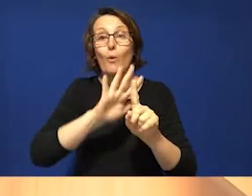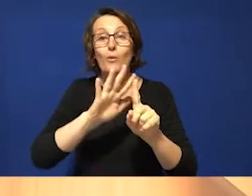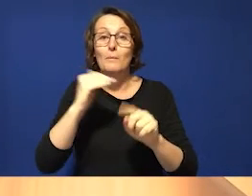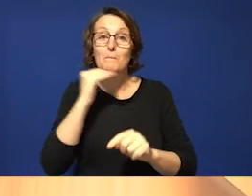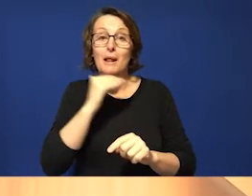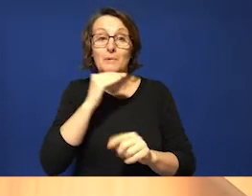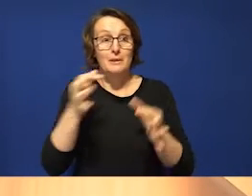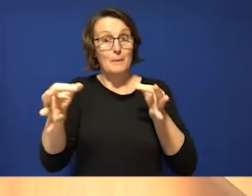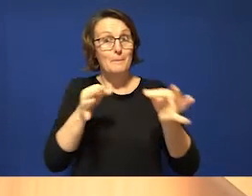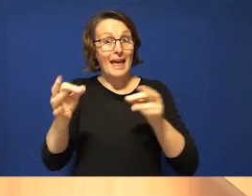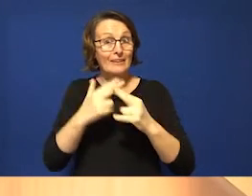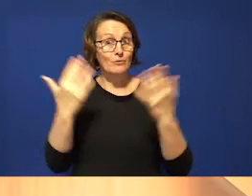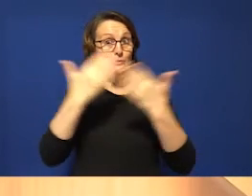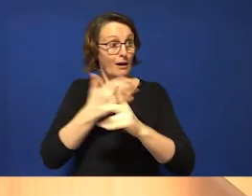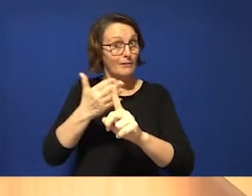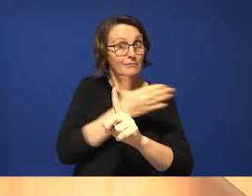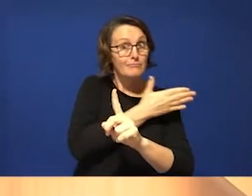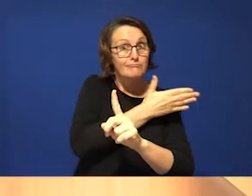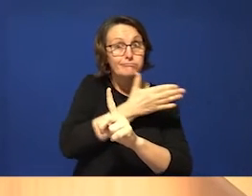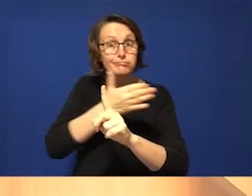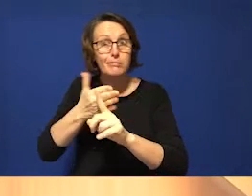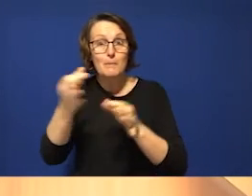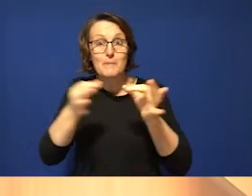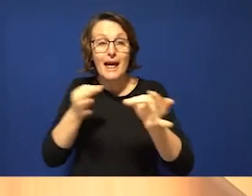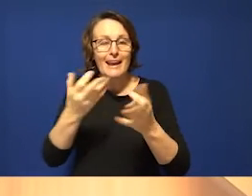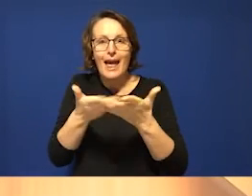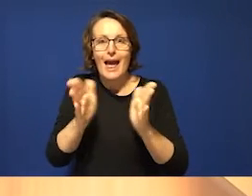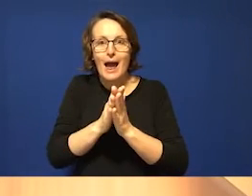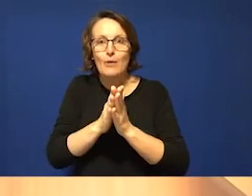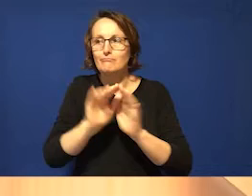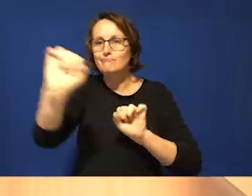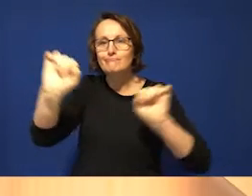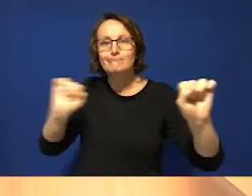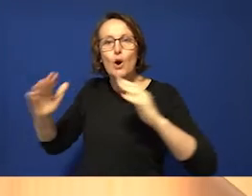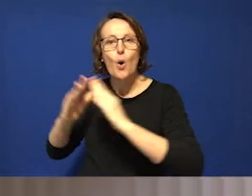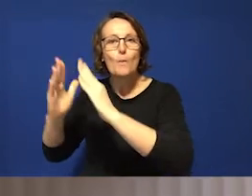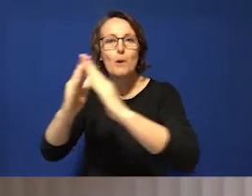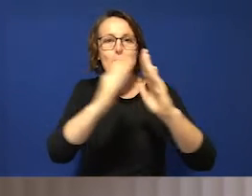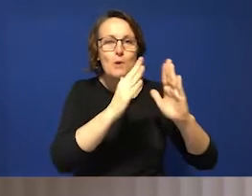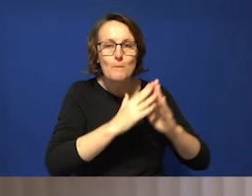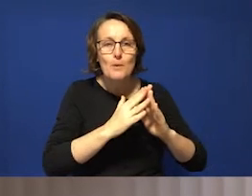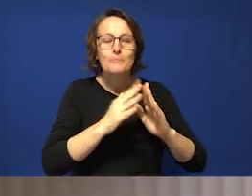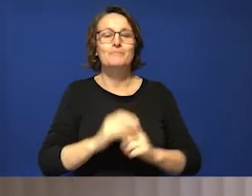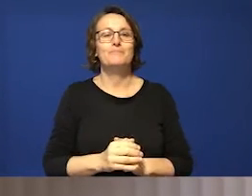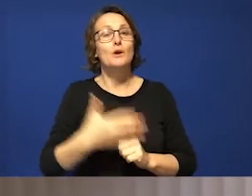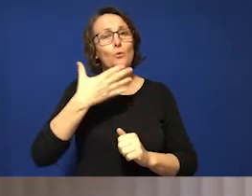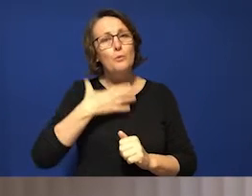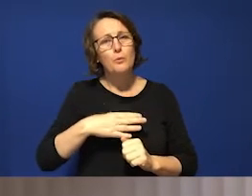all of the planning for tonight's event has been conducted online from our bedrooms. We send our best wishes to everyone